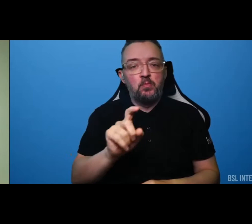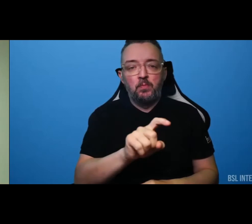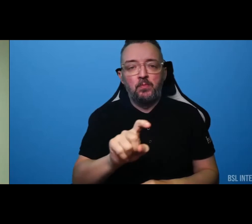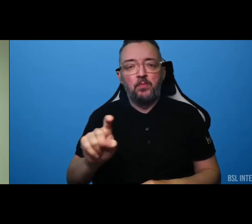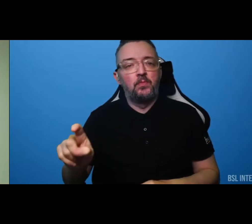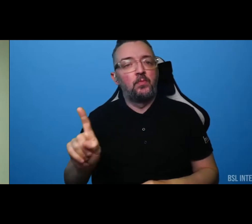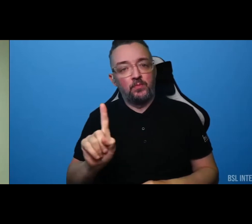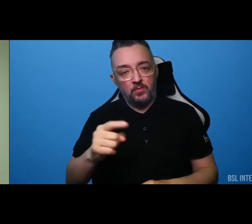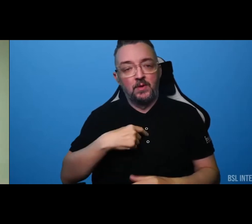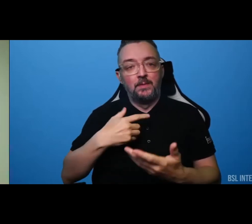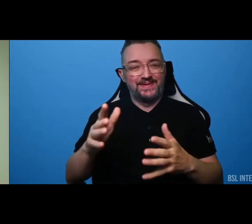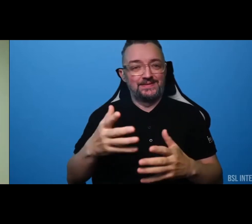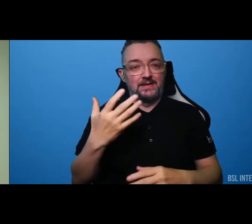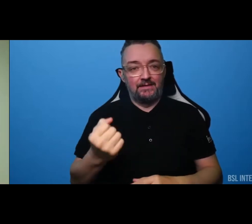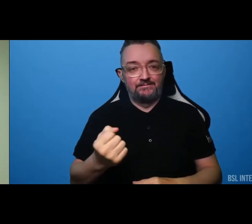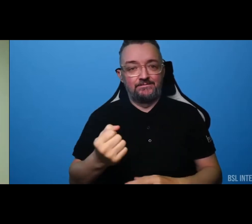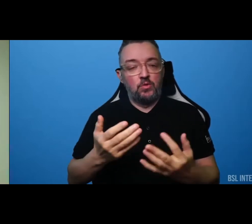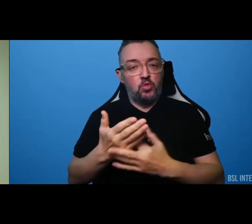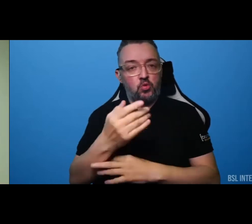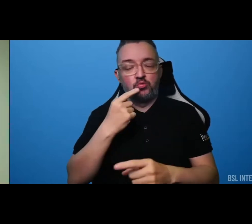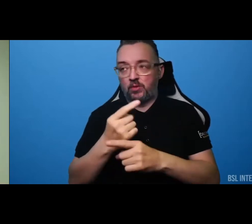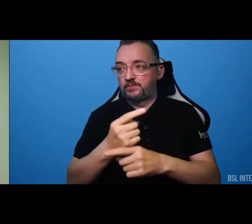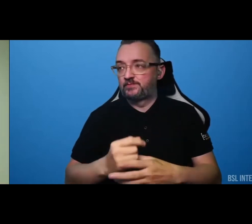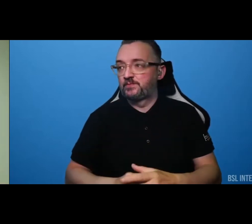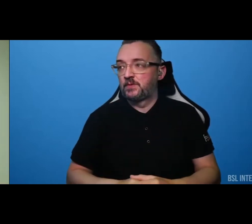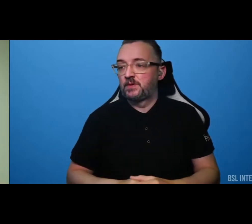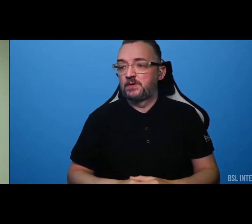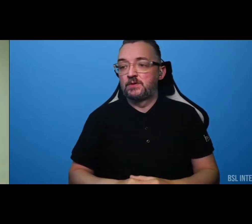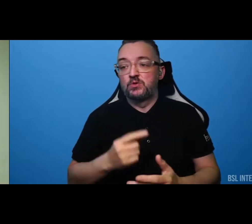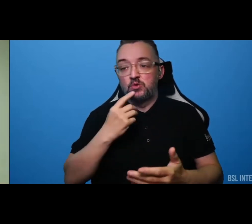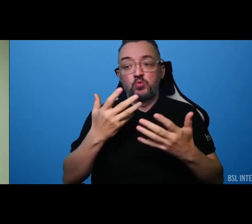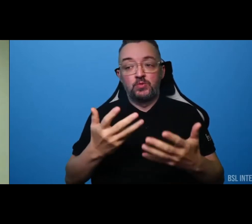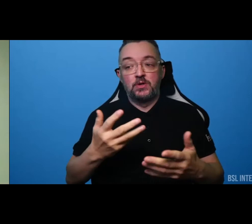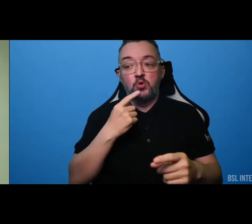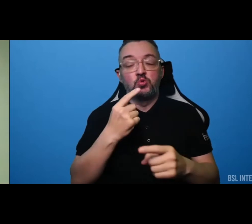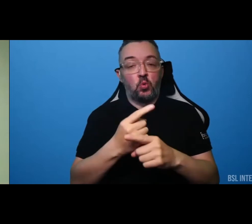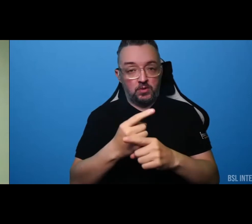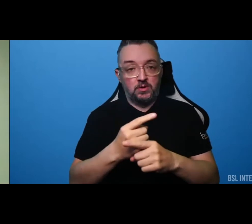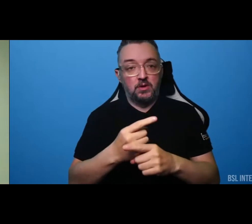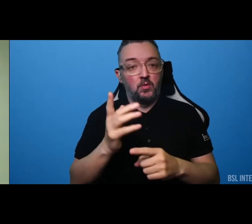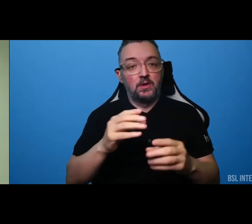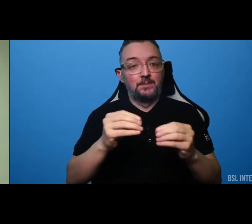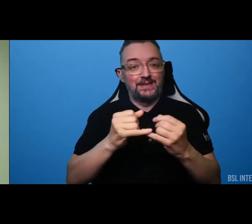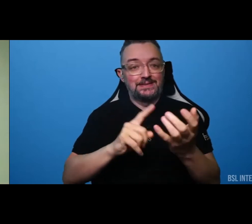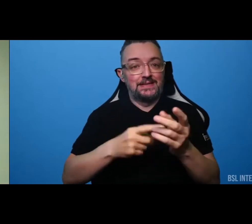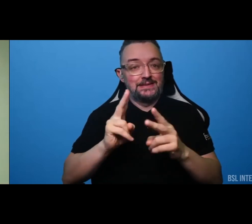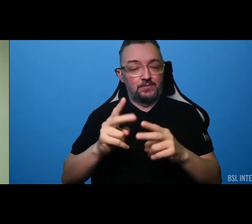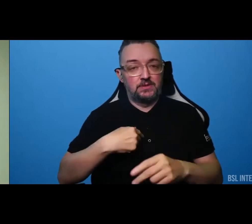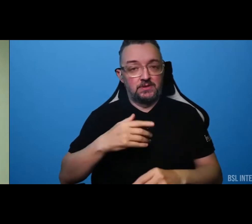that we have available to use during this talk. So today's talk is being BFL interpreted by Bruce Cameron,